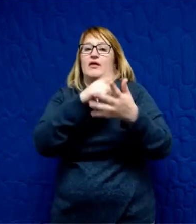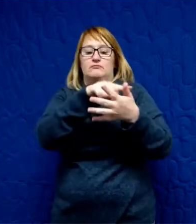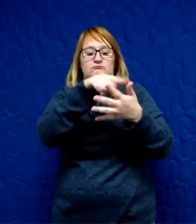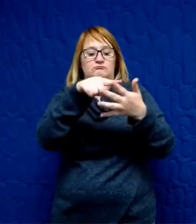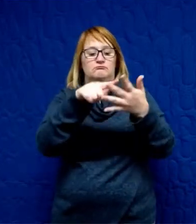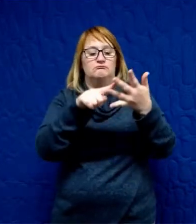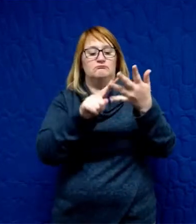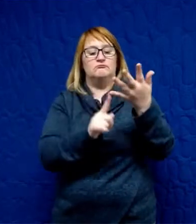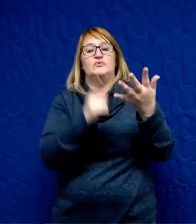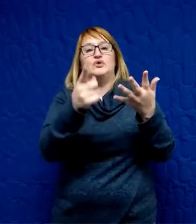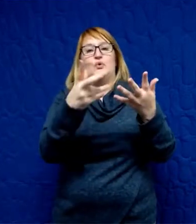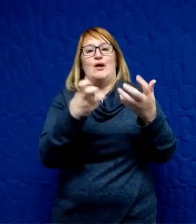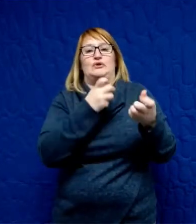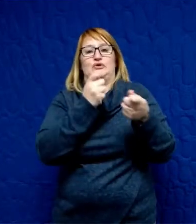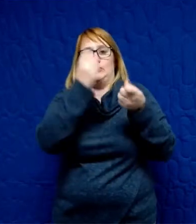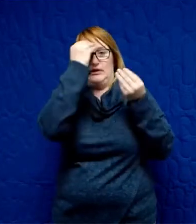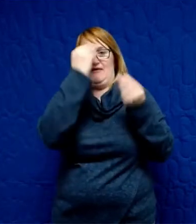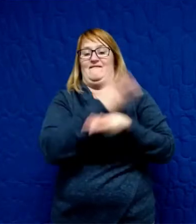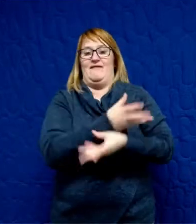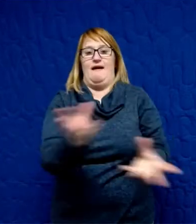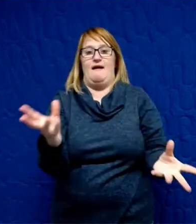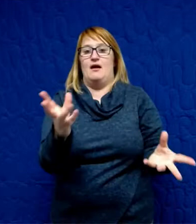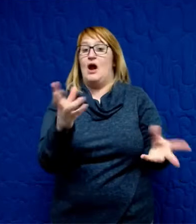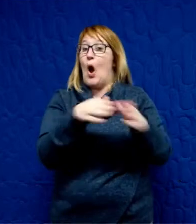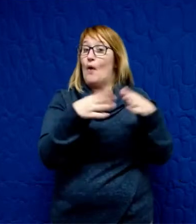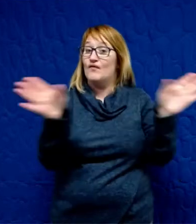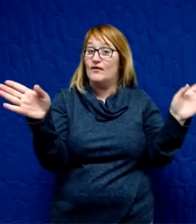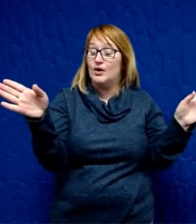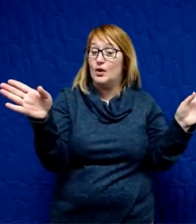minutes how much information can you give? Is it an overview of a lot of